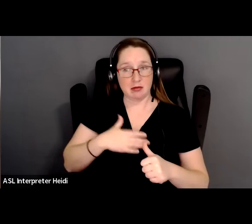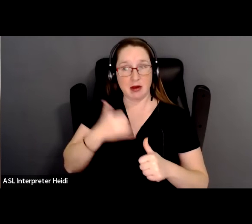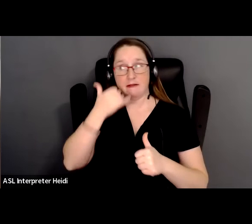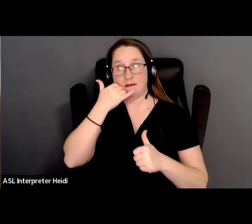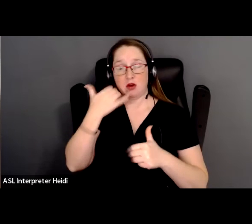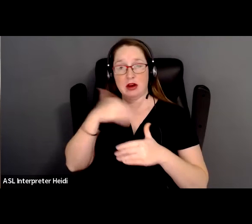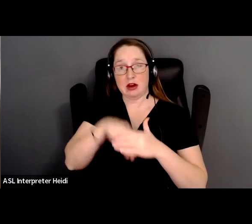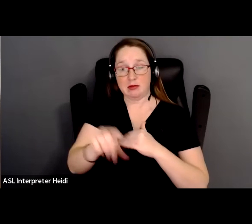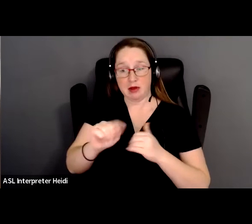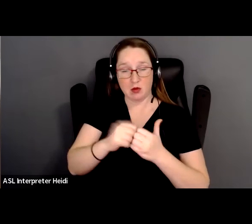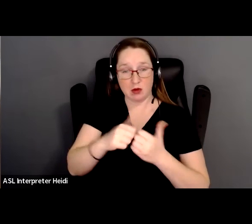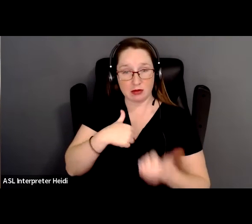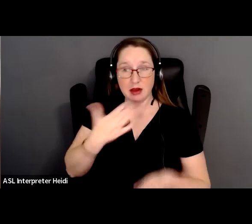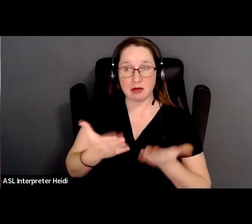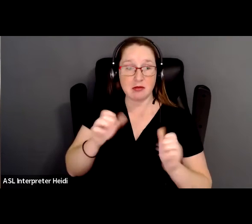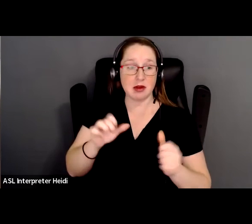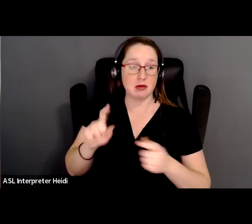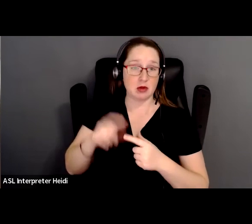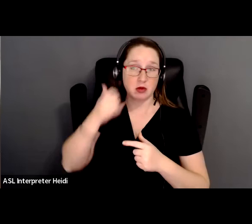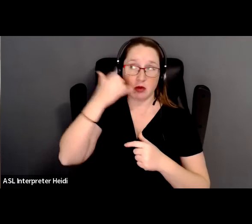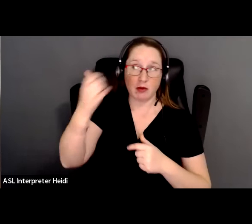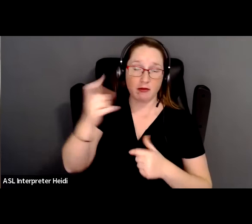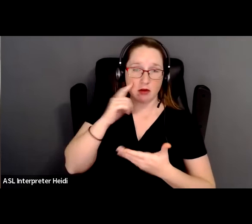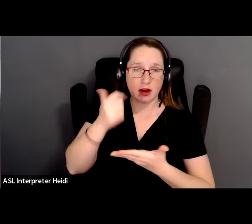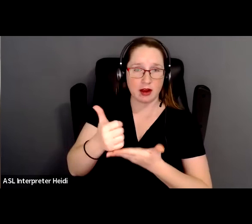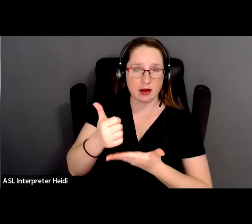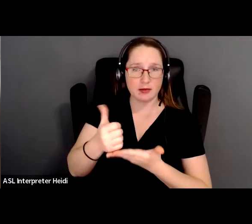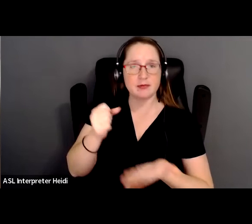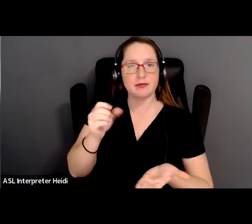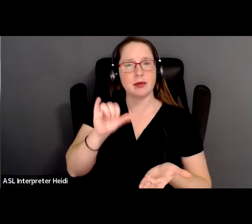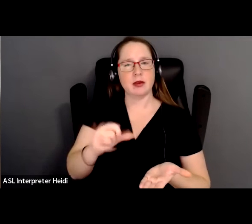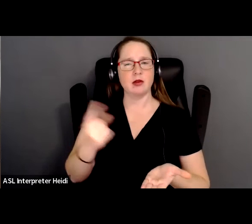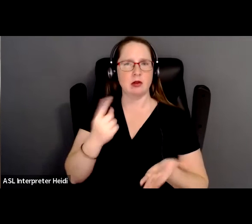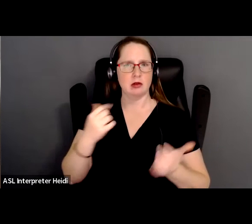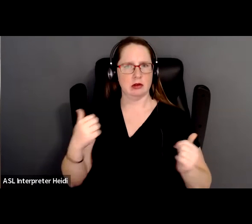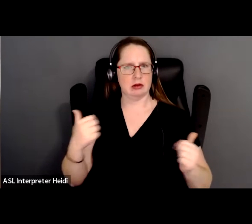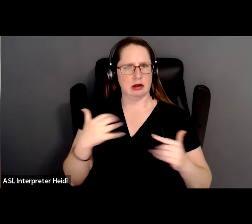with me, I might be able to call for help so that was always scary for me that my apartment